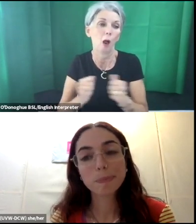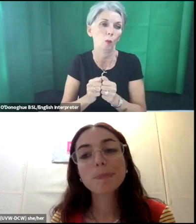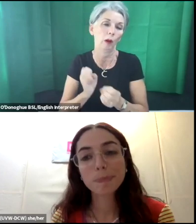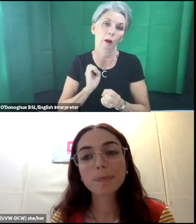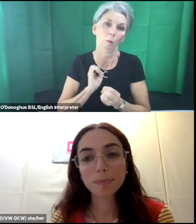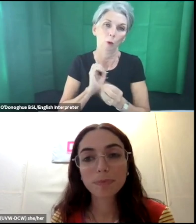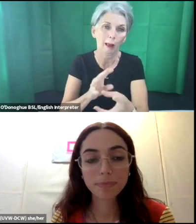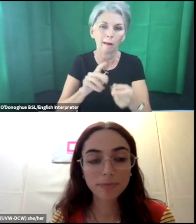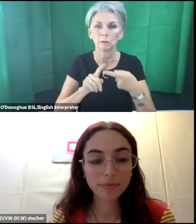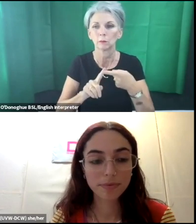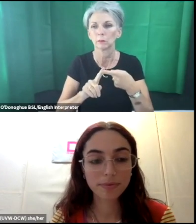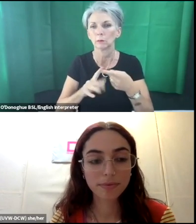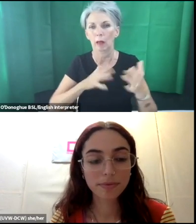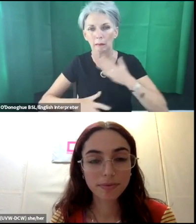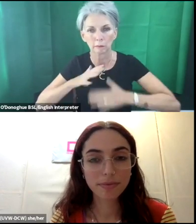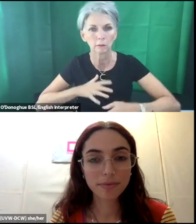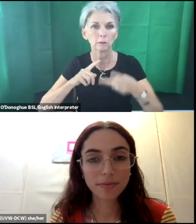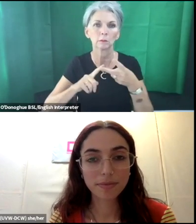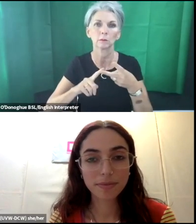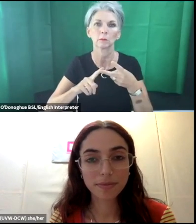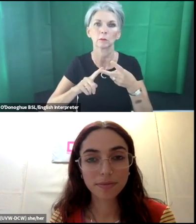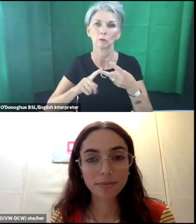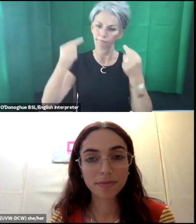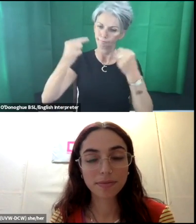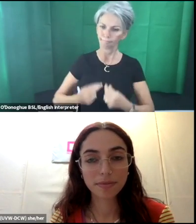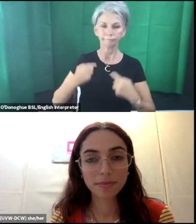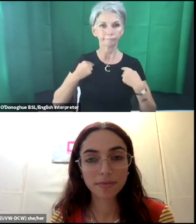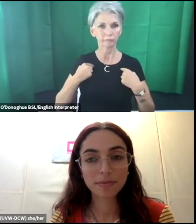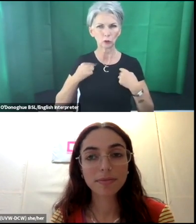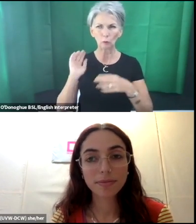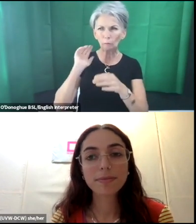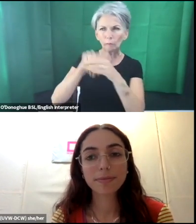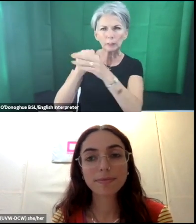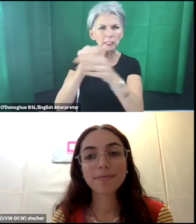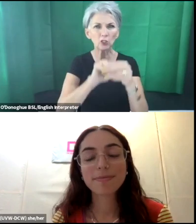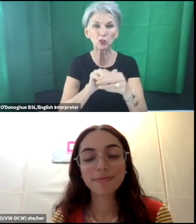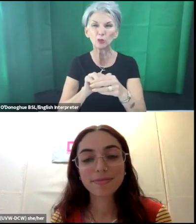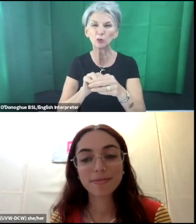or hold ourselves in order to fit into something that ultimately we think is kind of bullshit anyway.